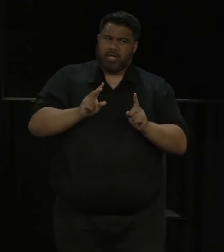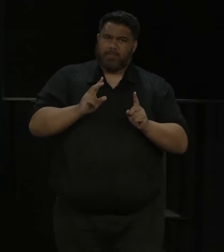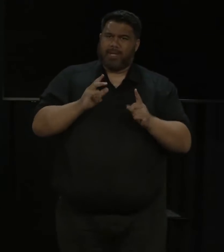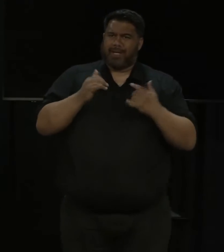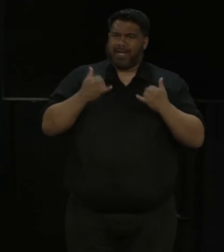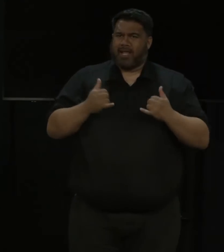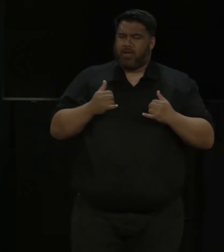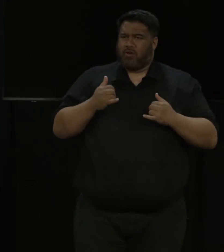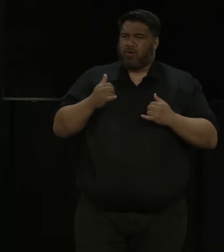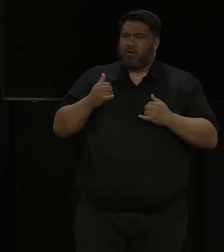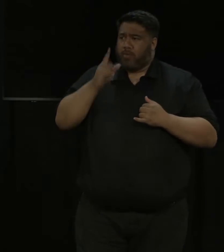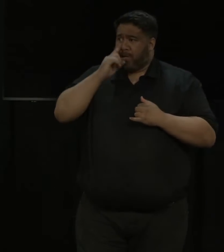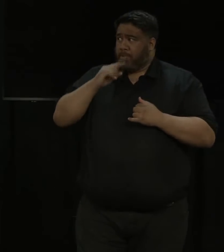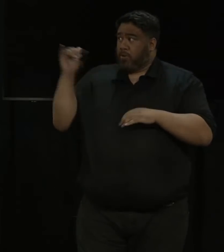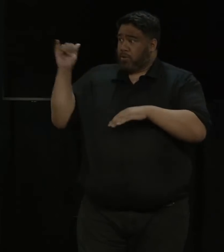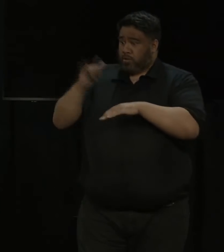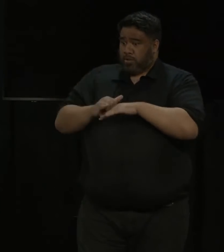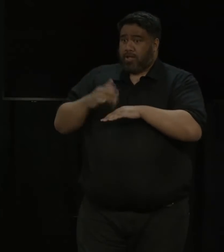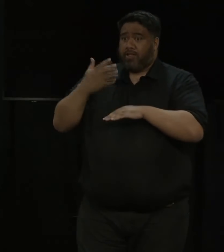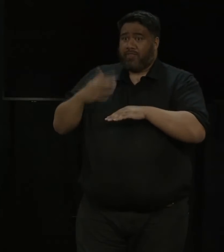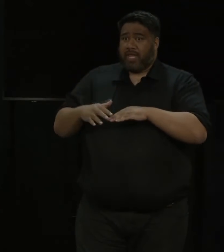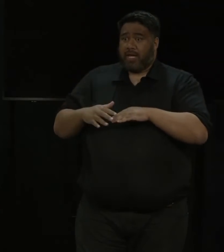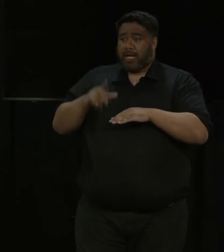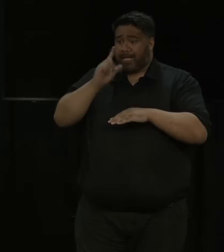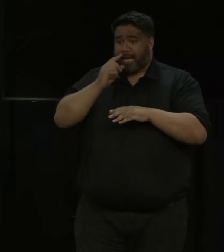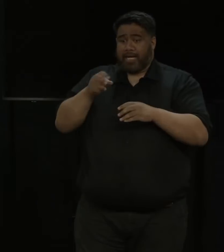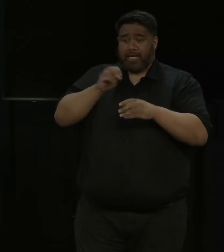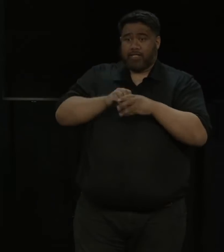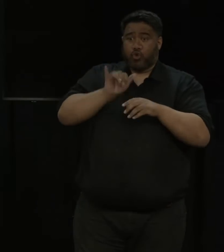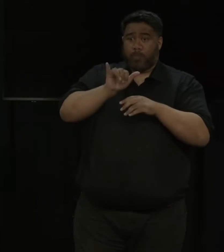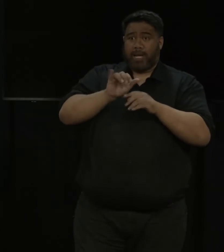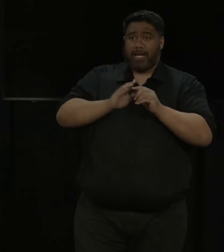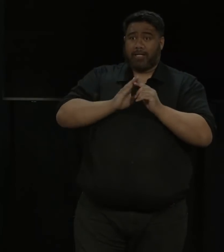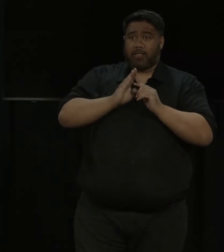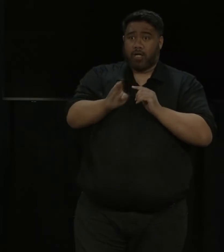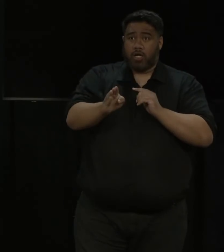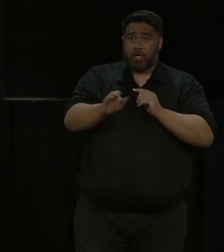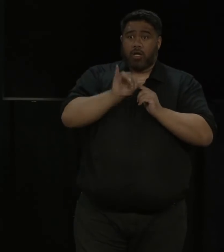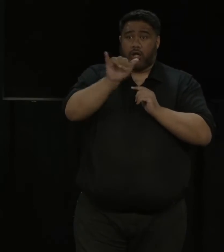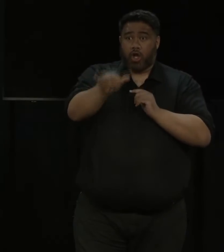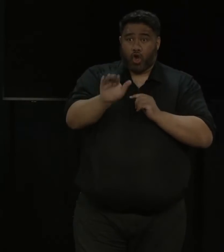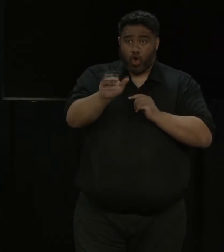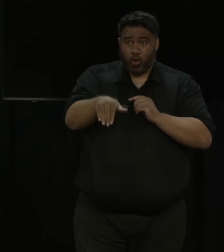kilometres within Christchurch and Auckland. People who come back now, can